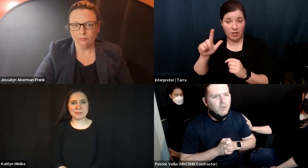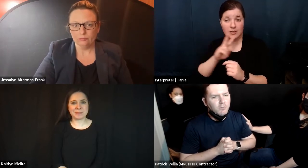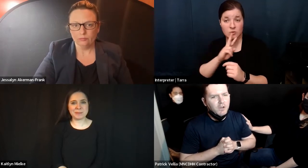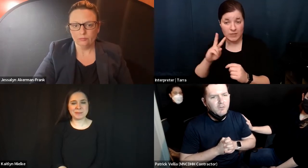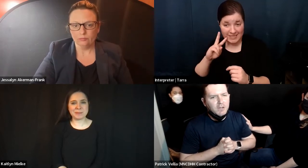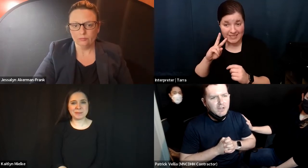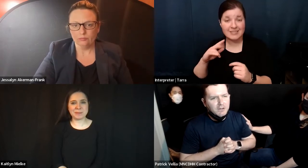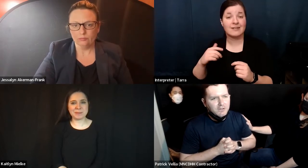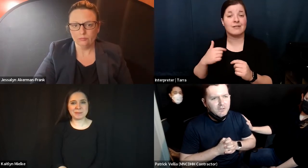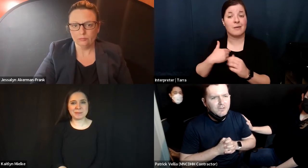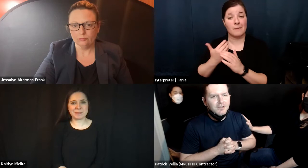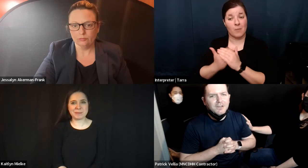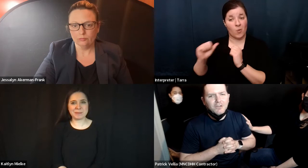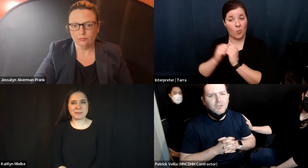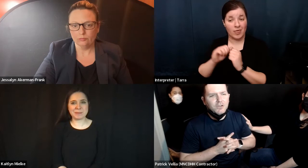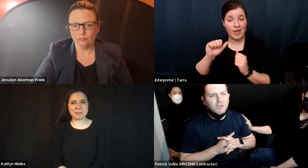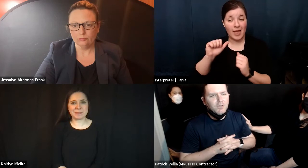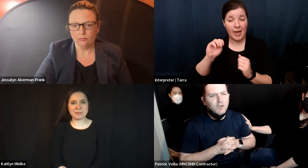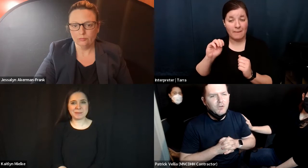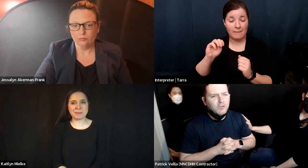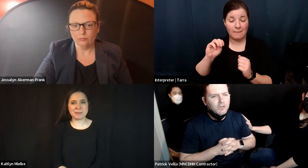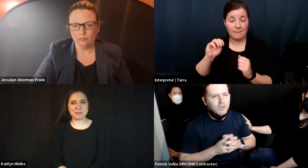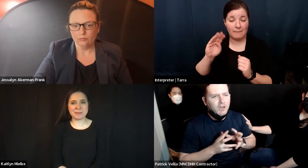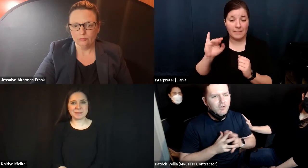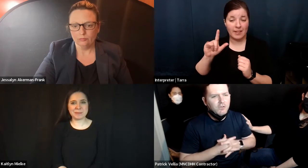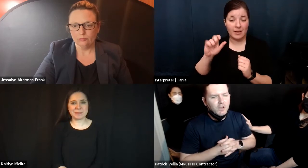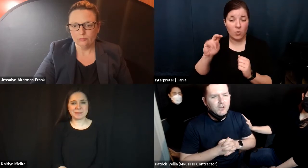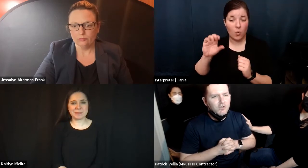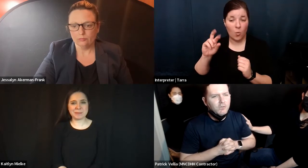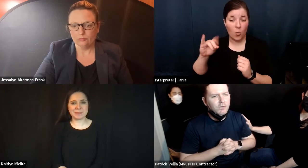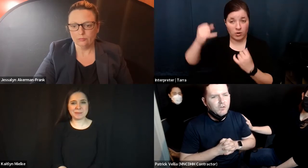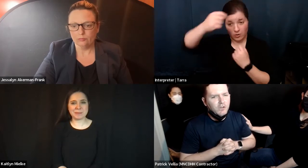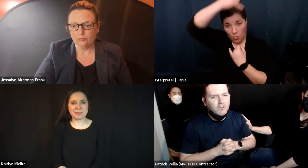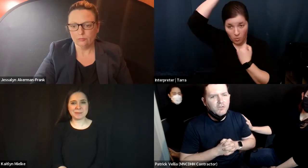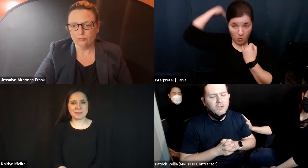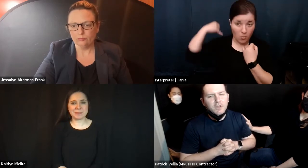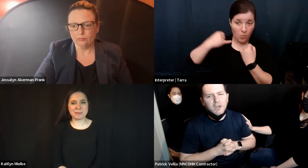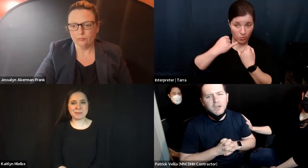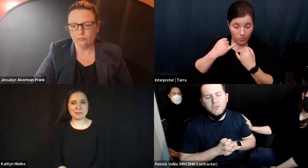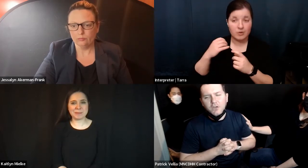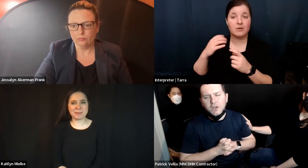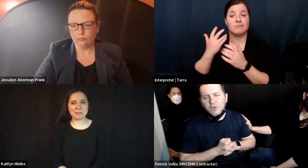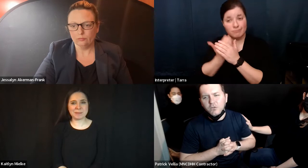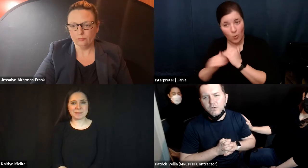I was conceived as fraternal twins. And I was born with the umbilical cord wrapped around my neck.